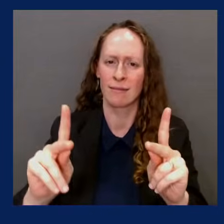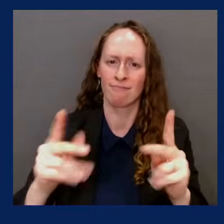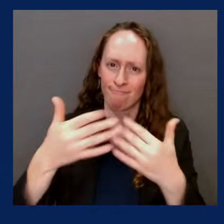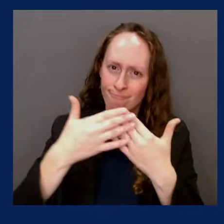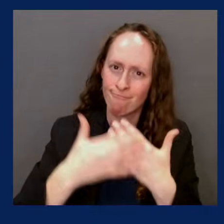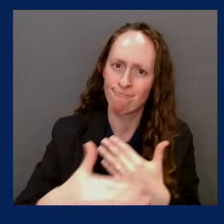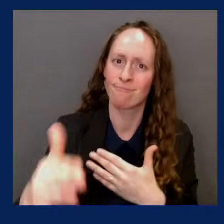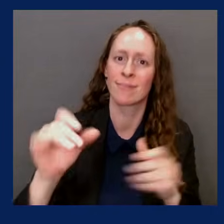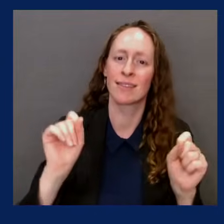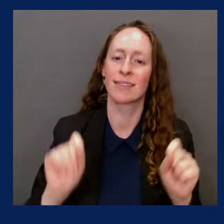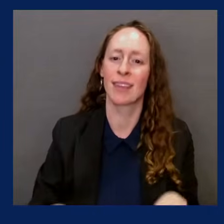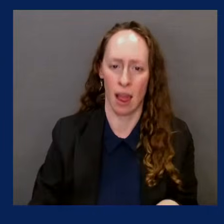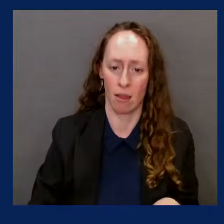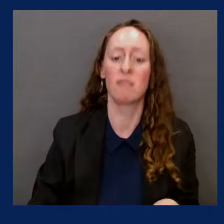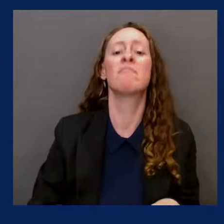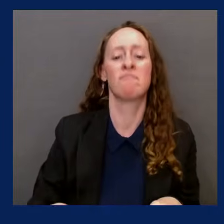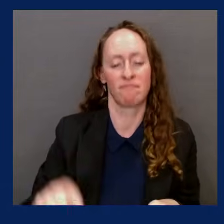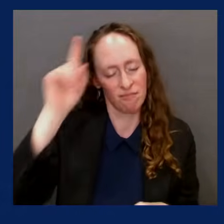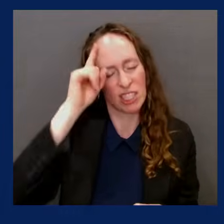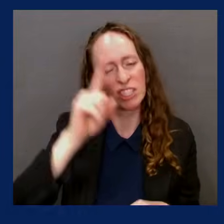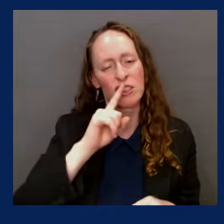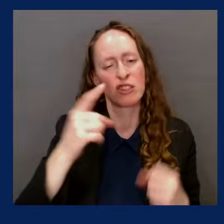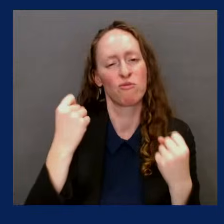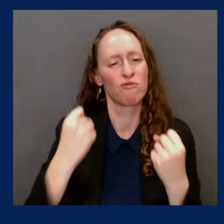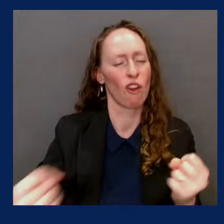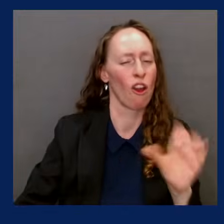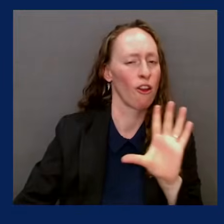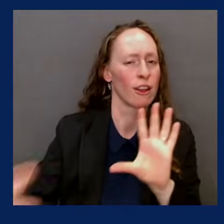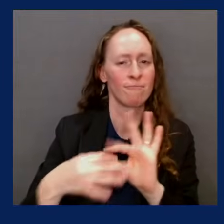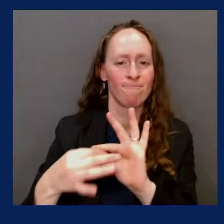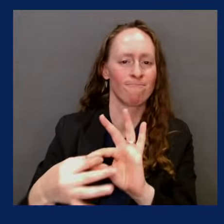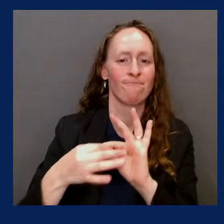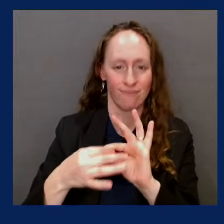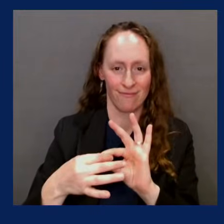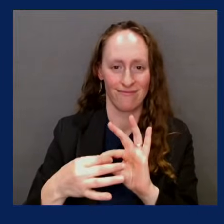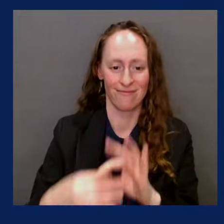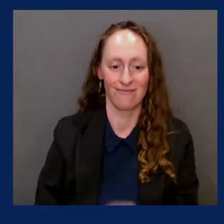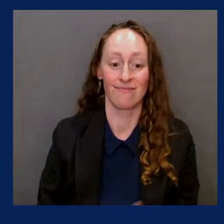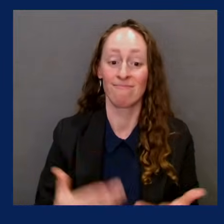President Biden: All right. We're going to take a few questions now. Mr. Garrison, USA Today.